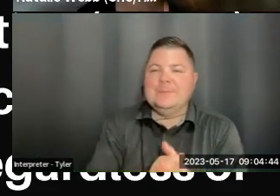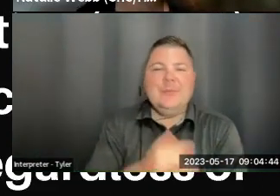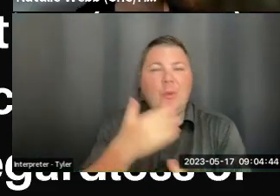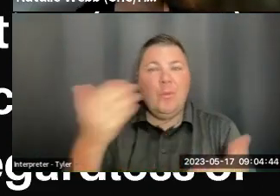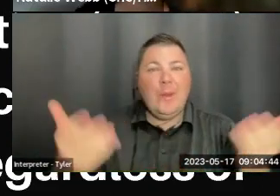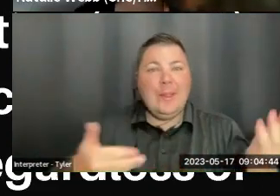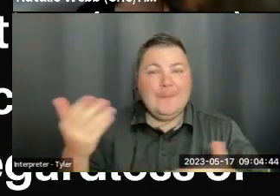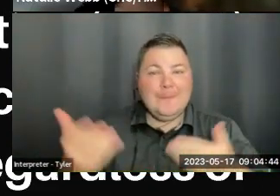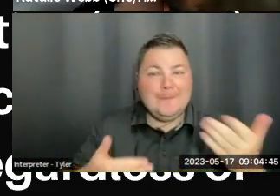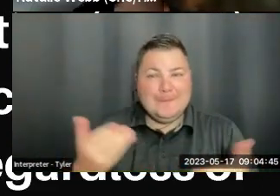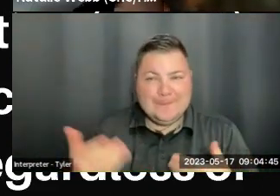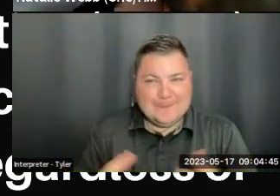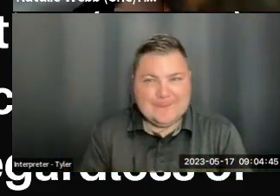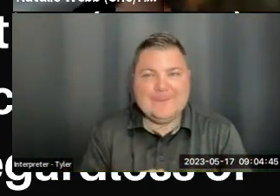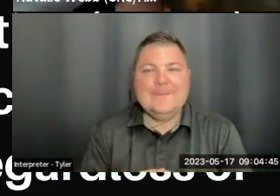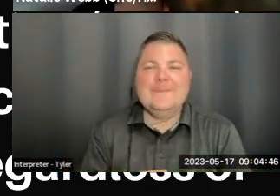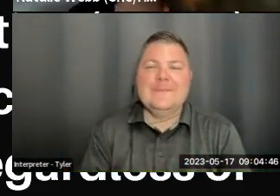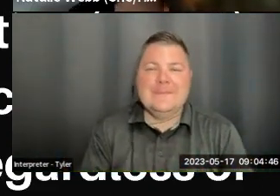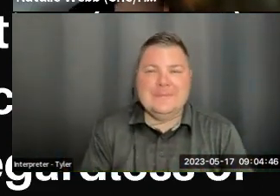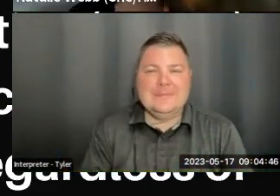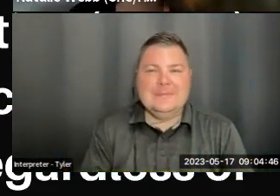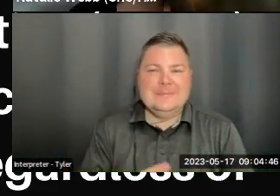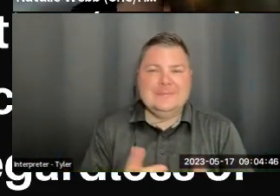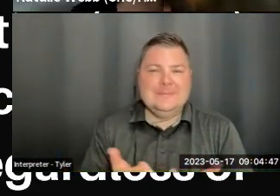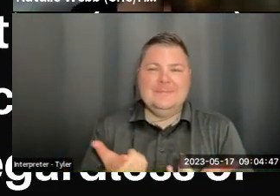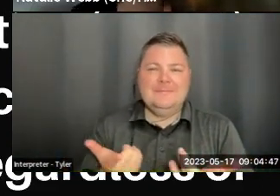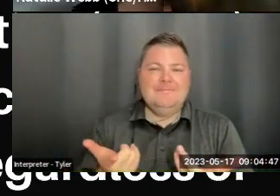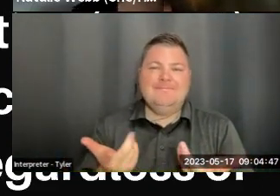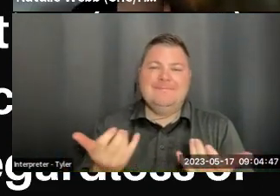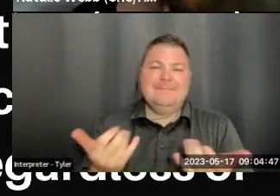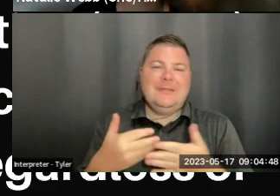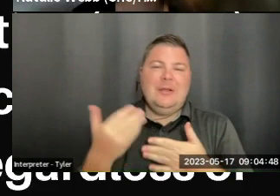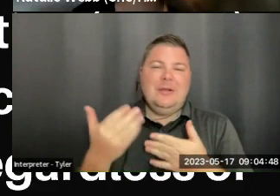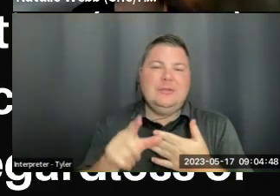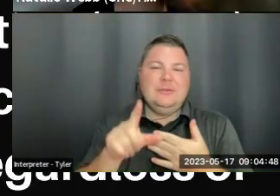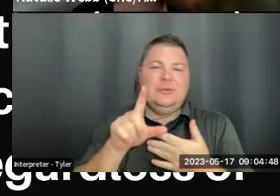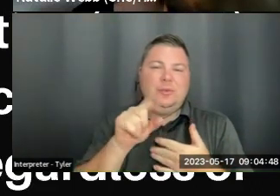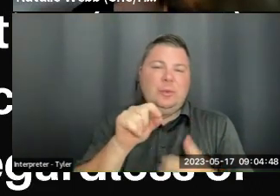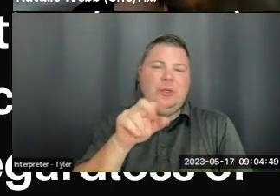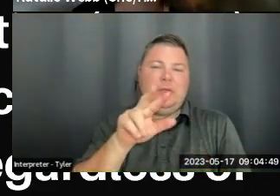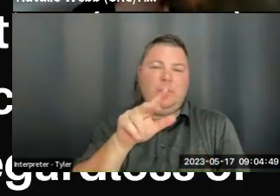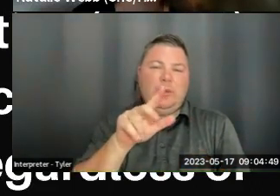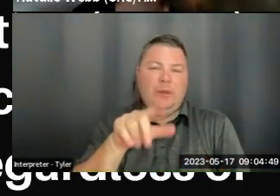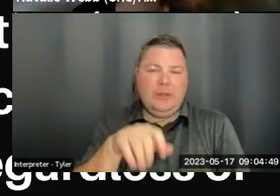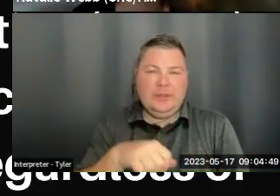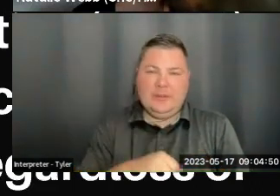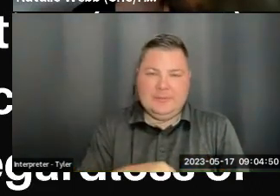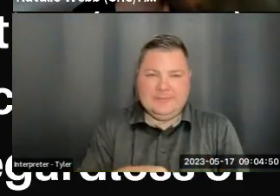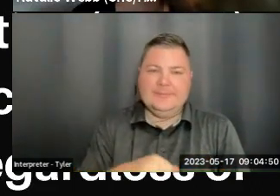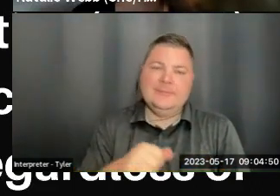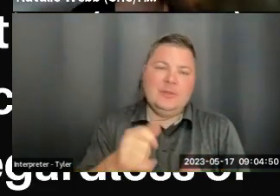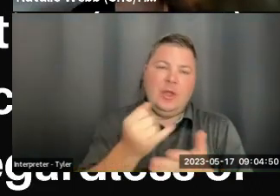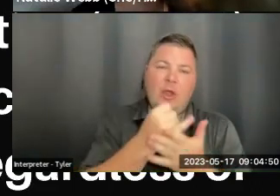Let's get started.